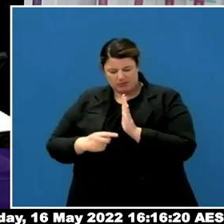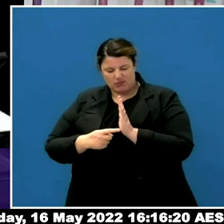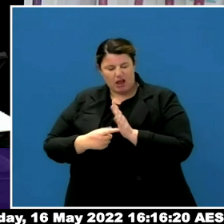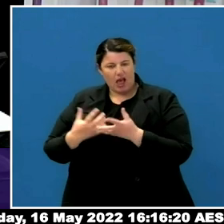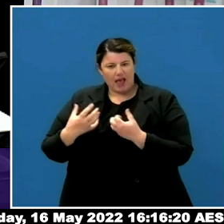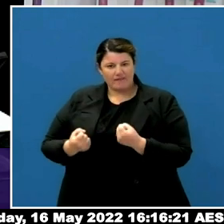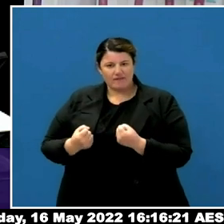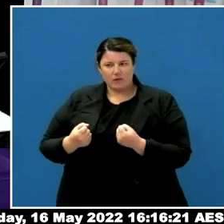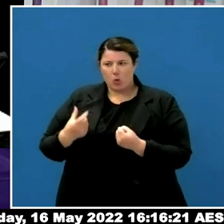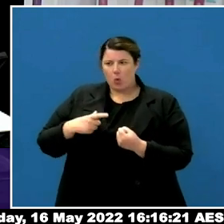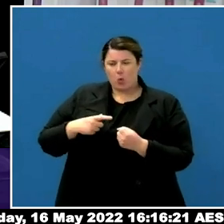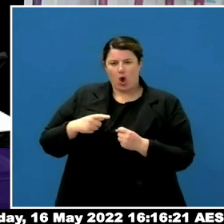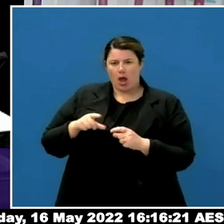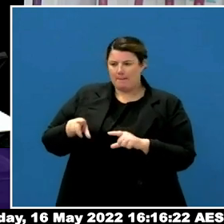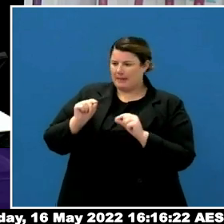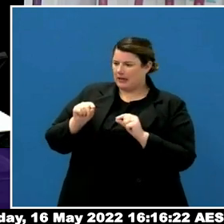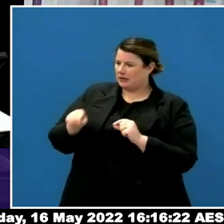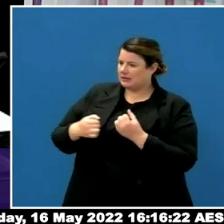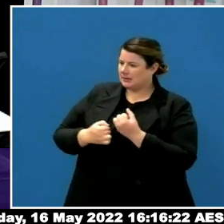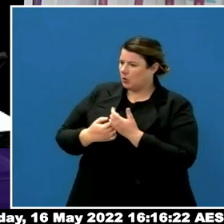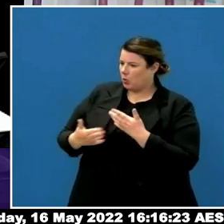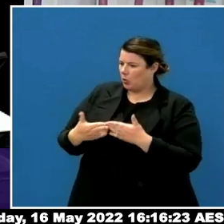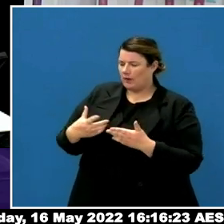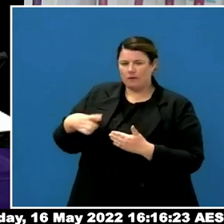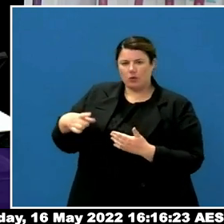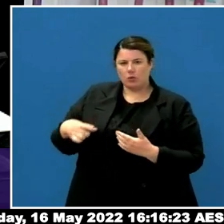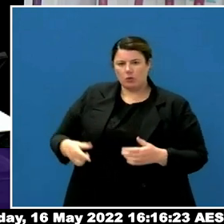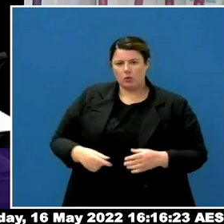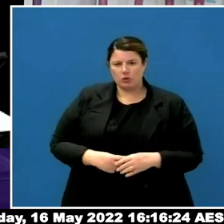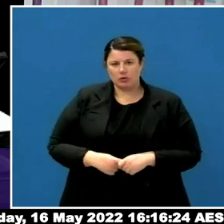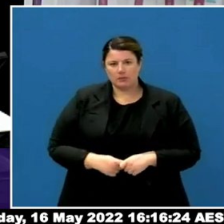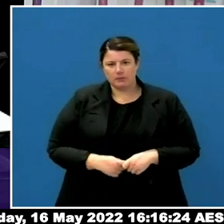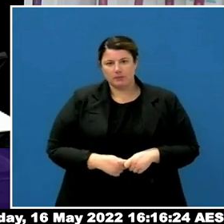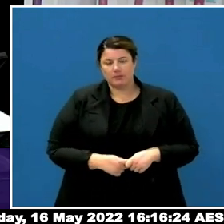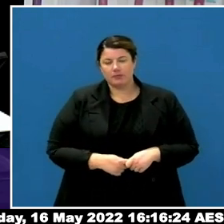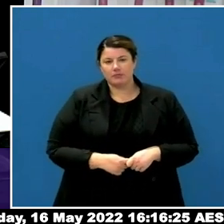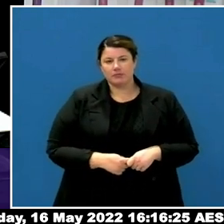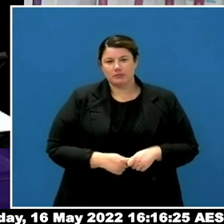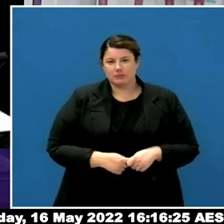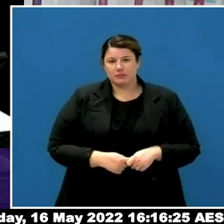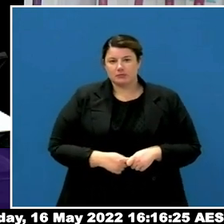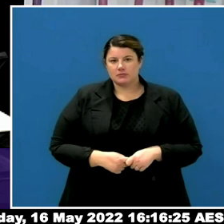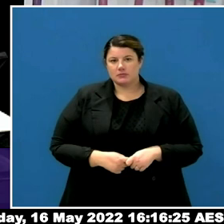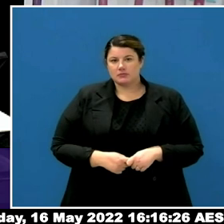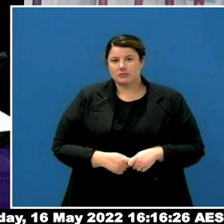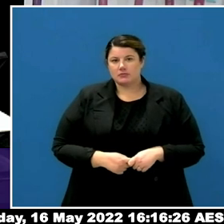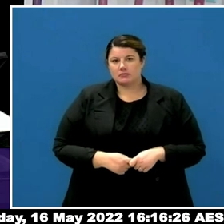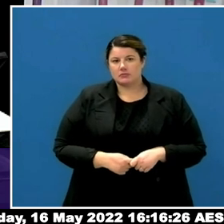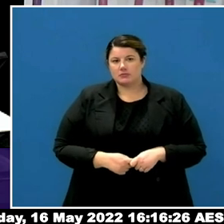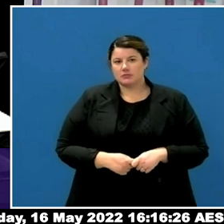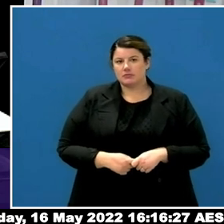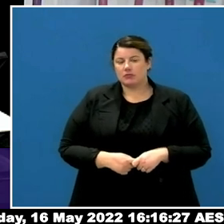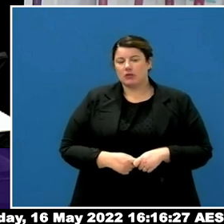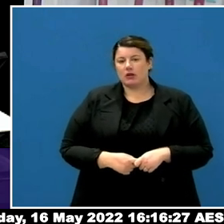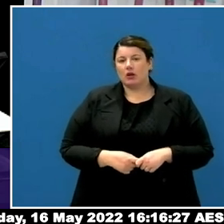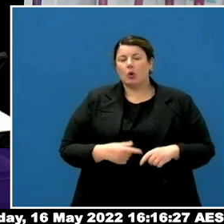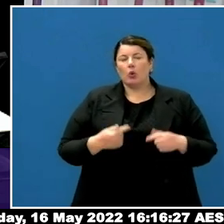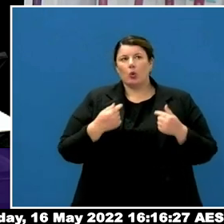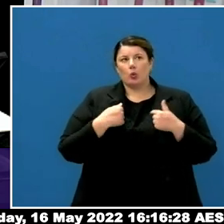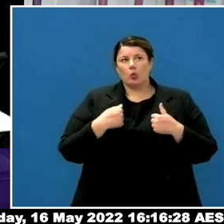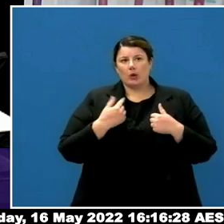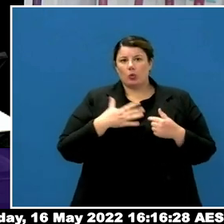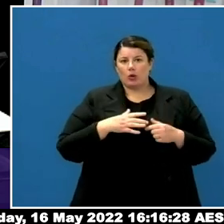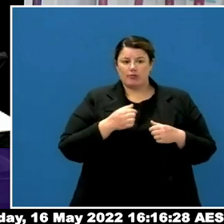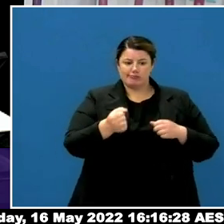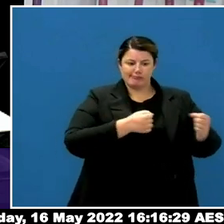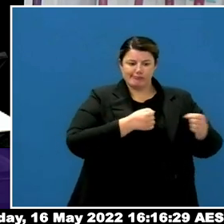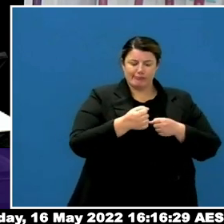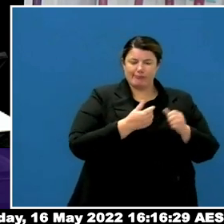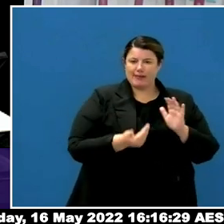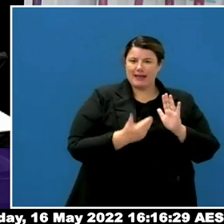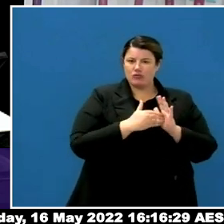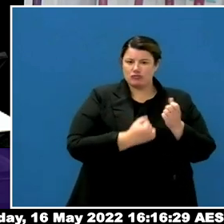We were looking to try and get extra support from the NDIS, and another